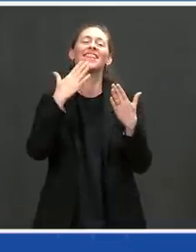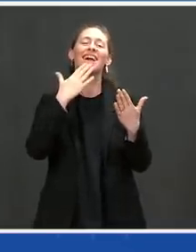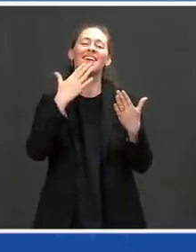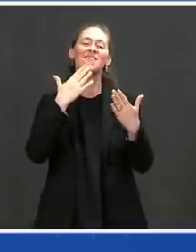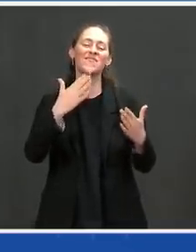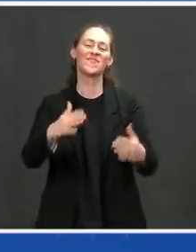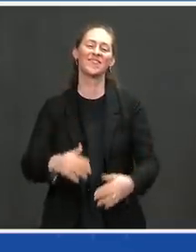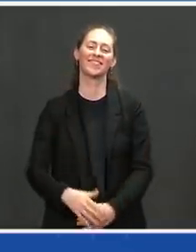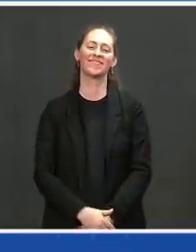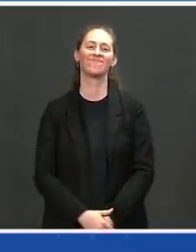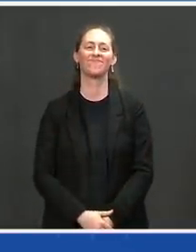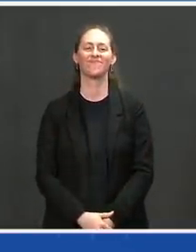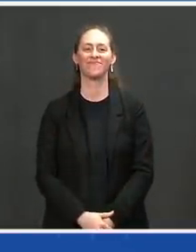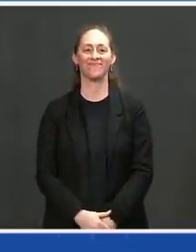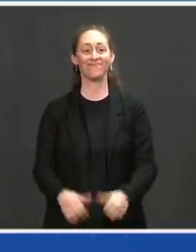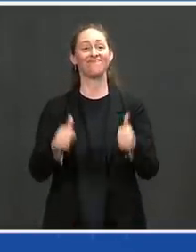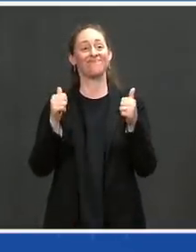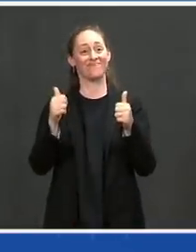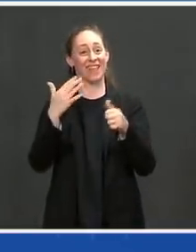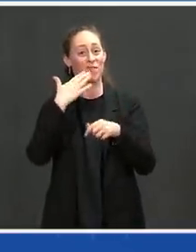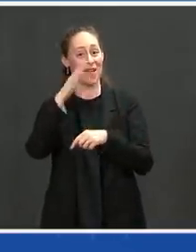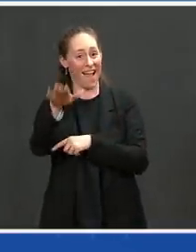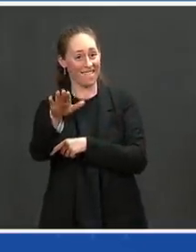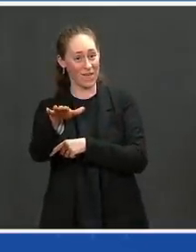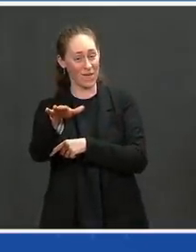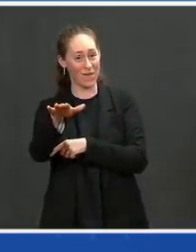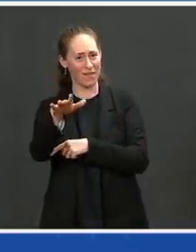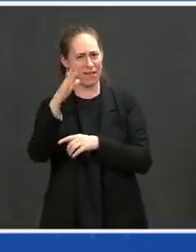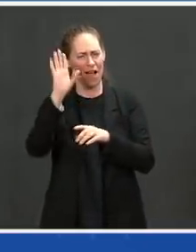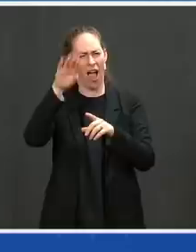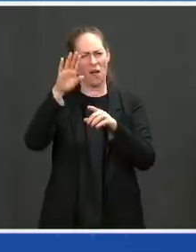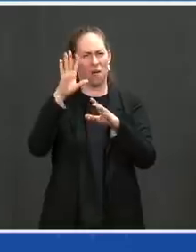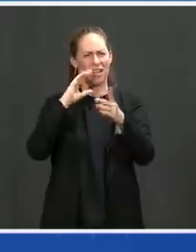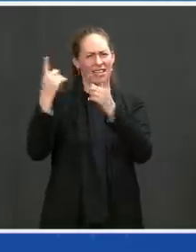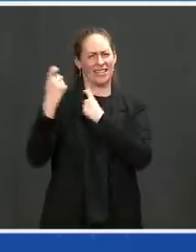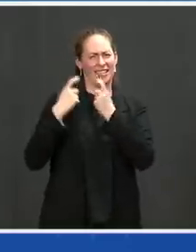Before I take questions, I want to make -- give you a progress report to the nation